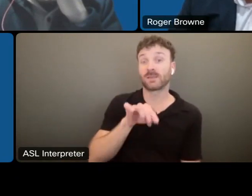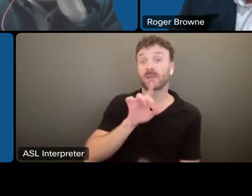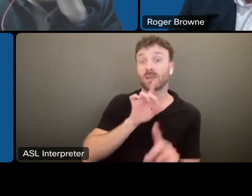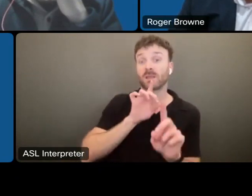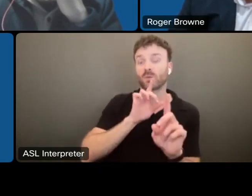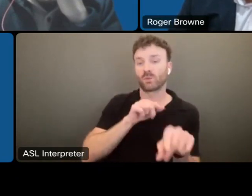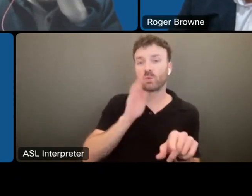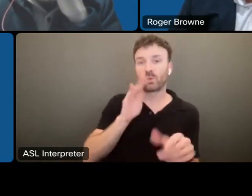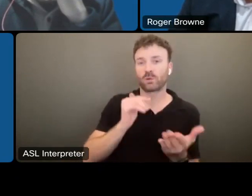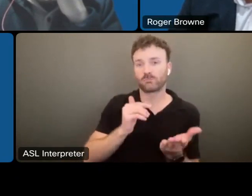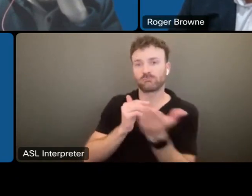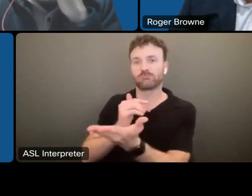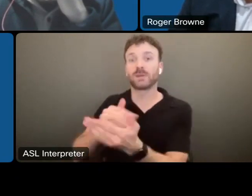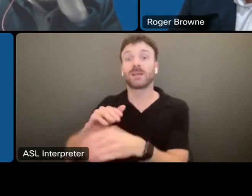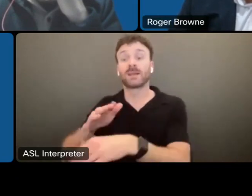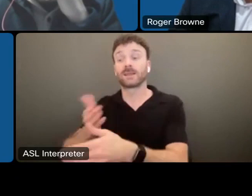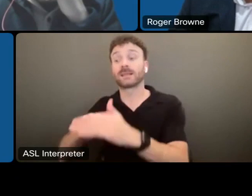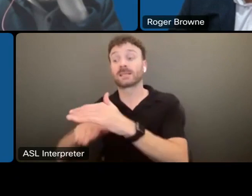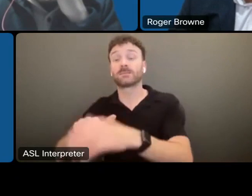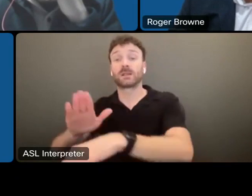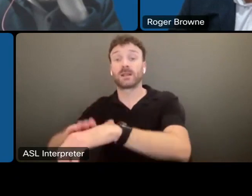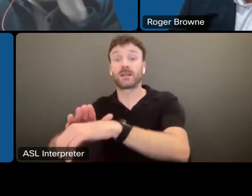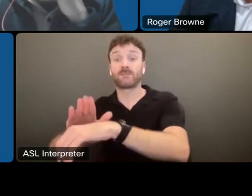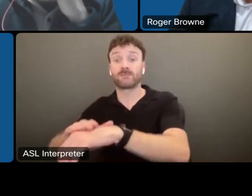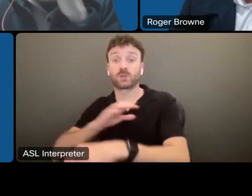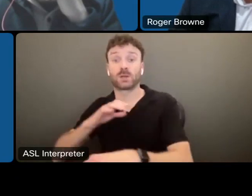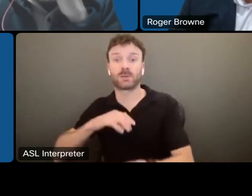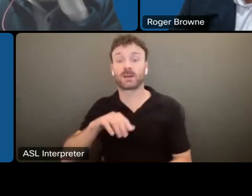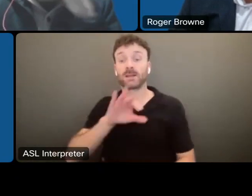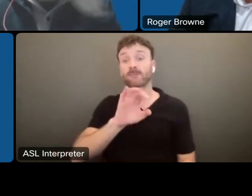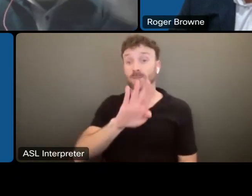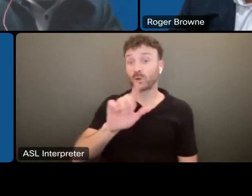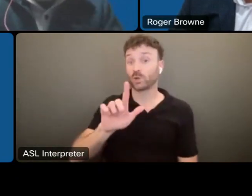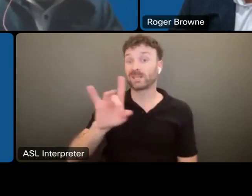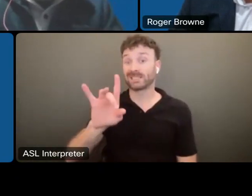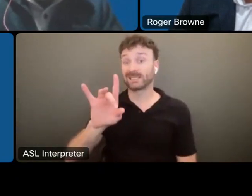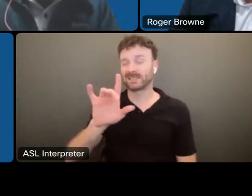accessibility Advisory Committee and on February 27 it will be coming to IEC.